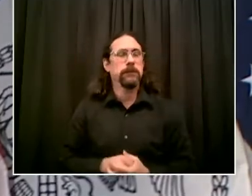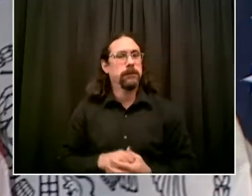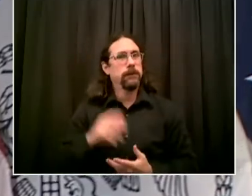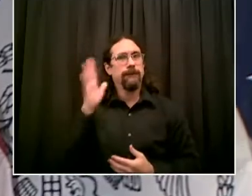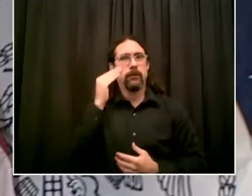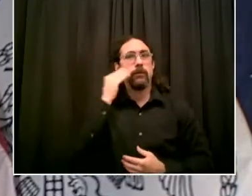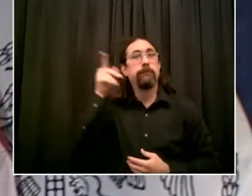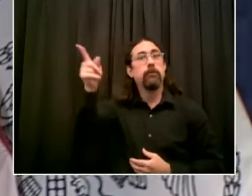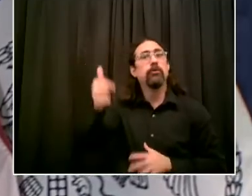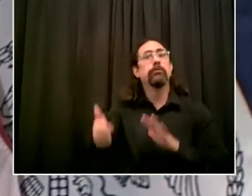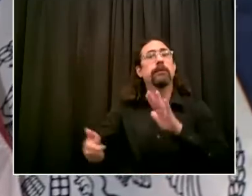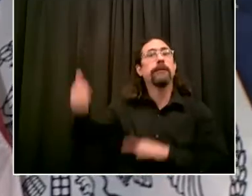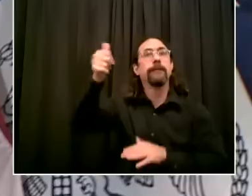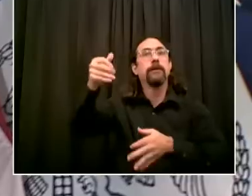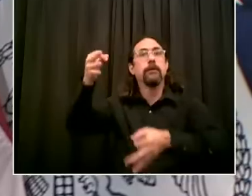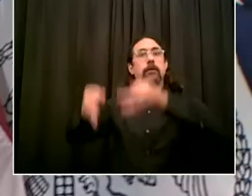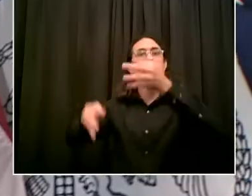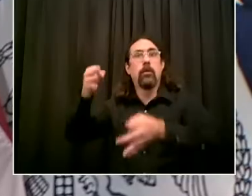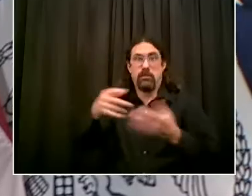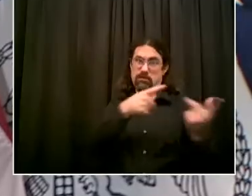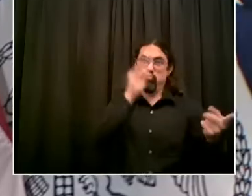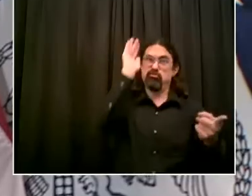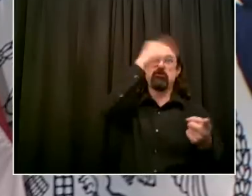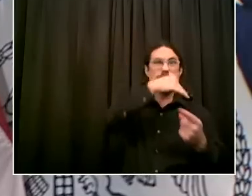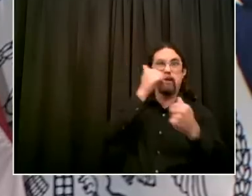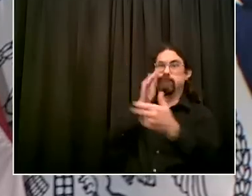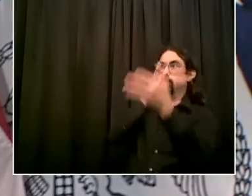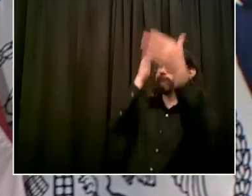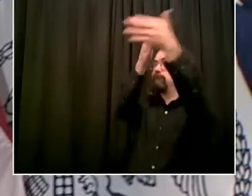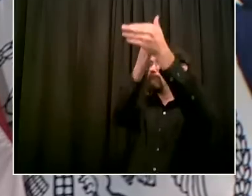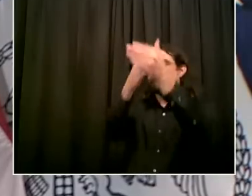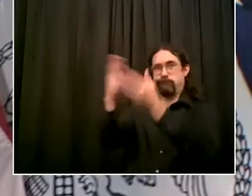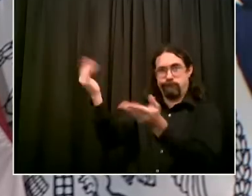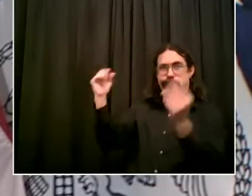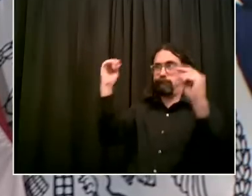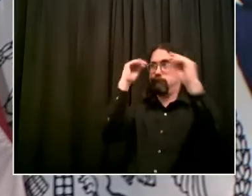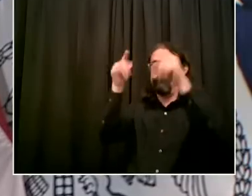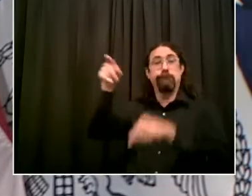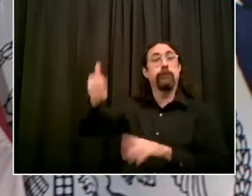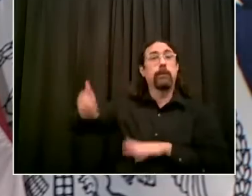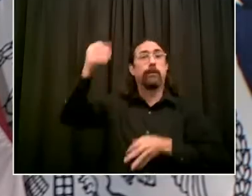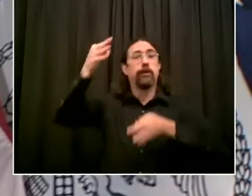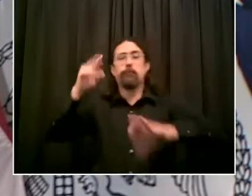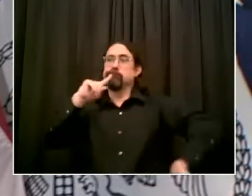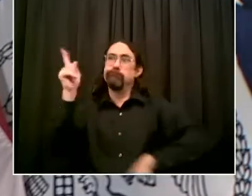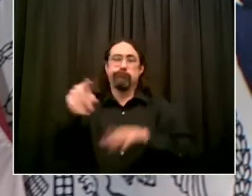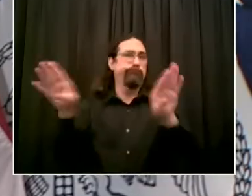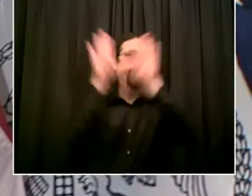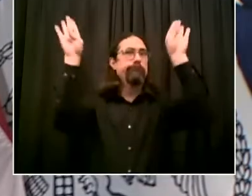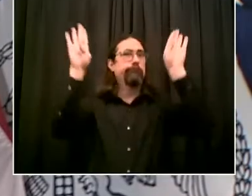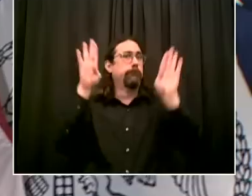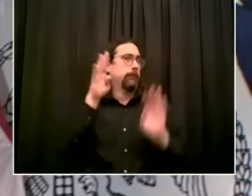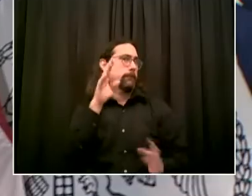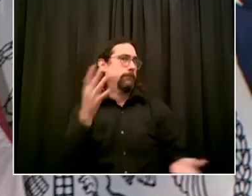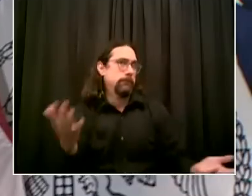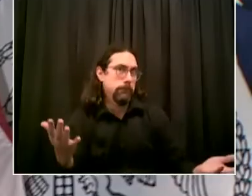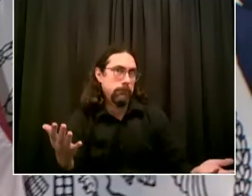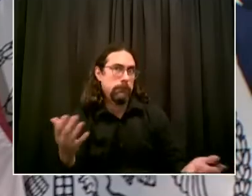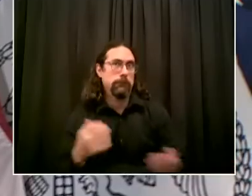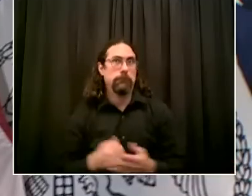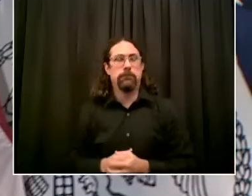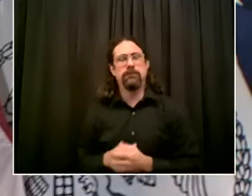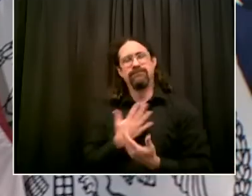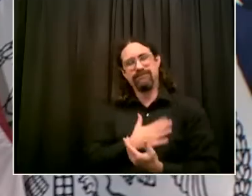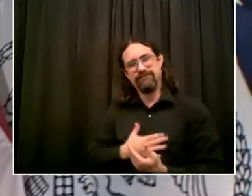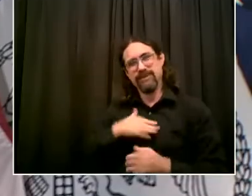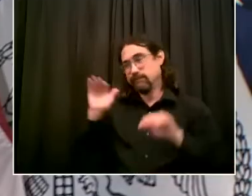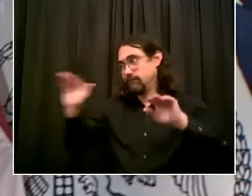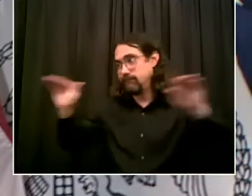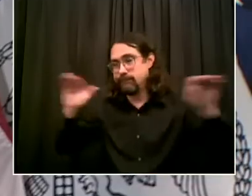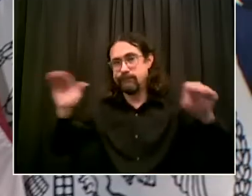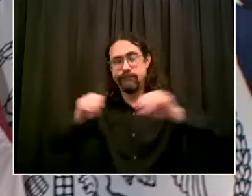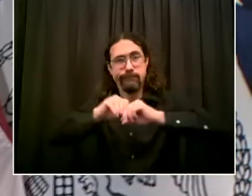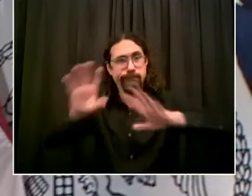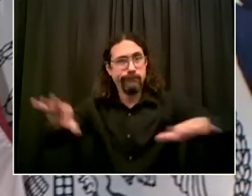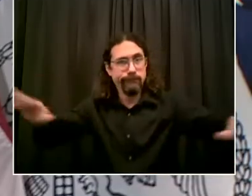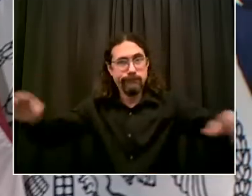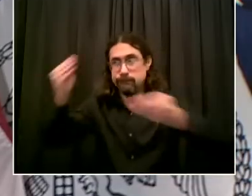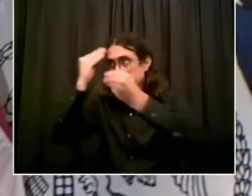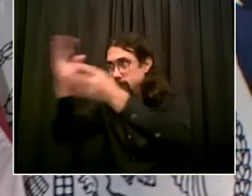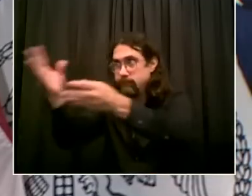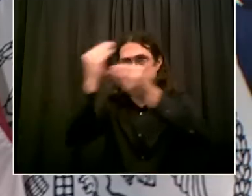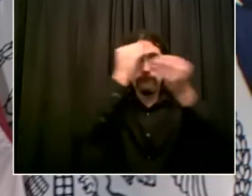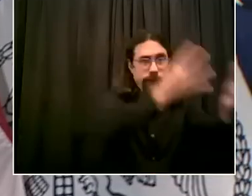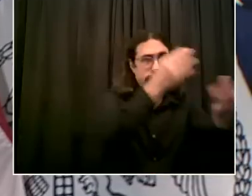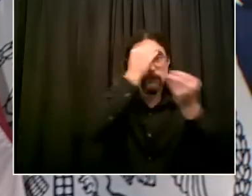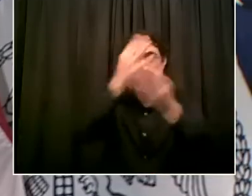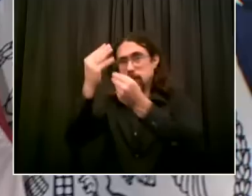REIMPOSED BY THE